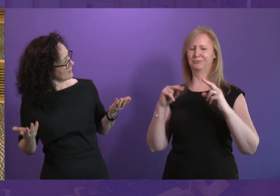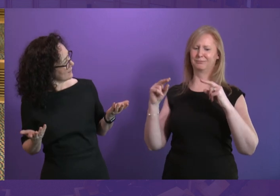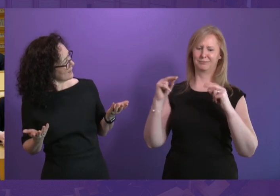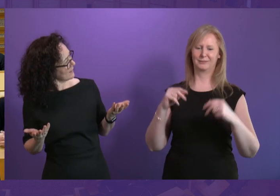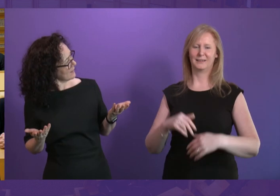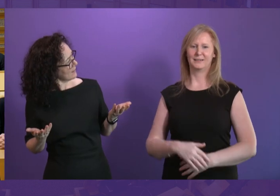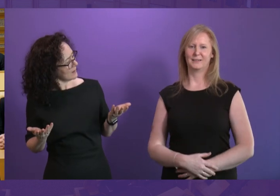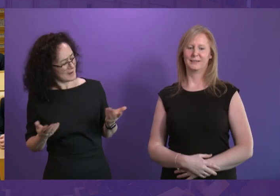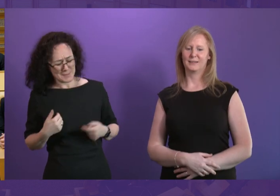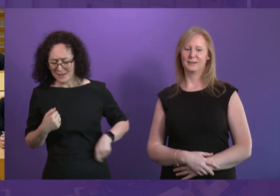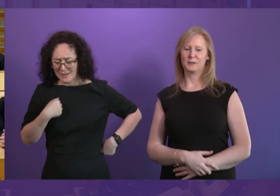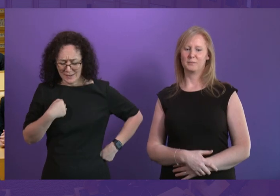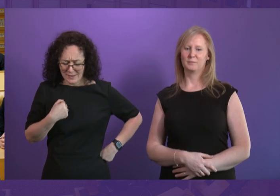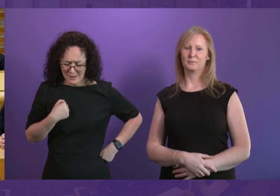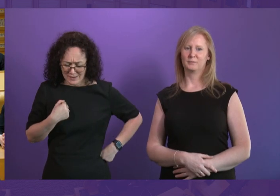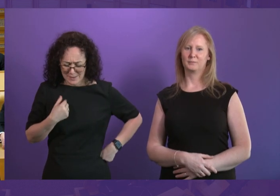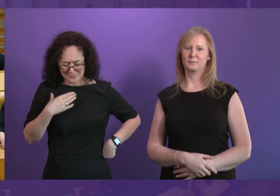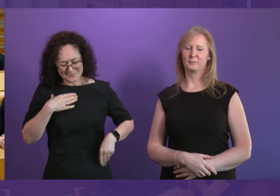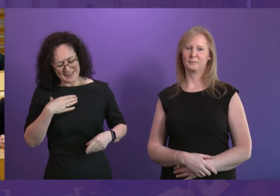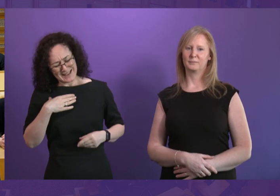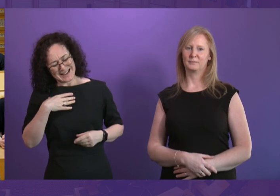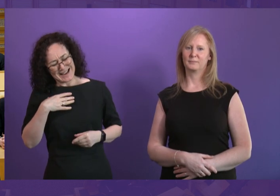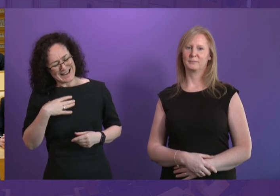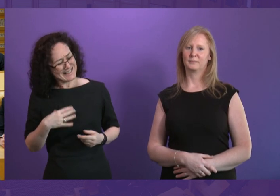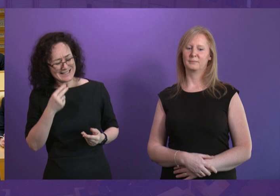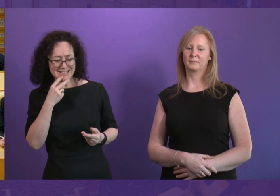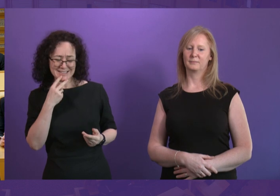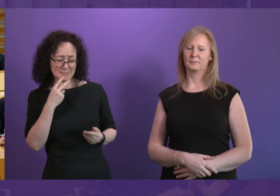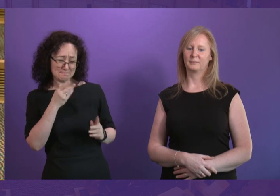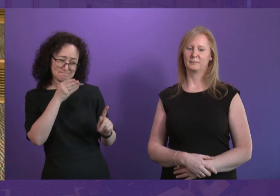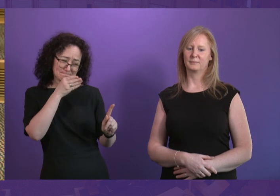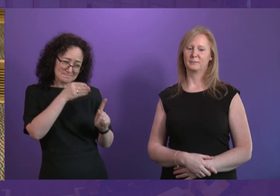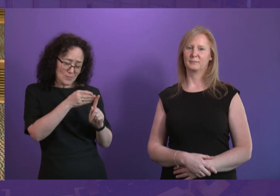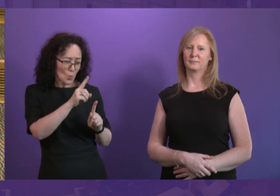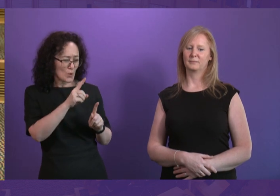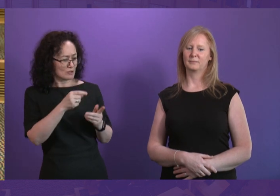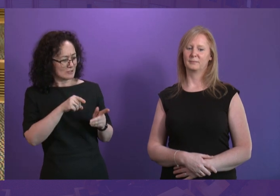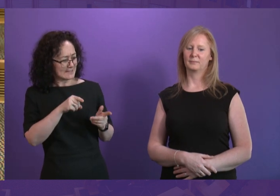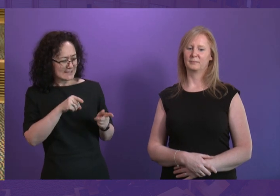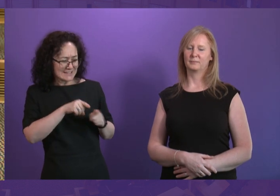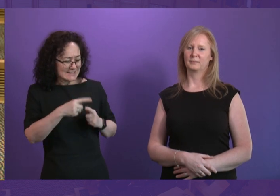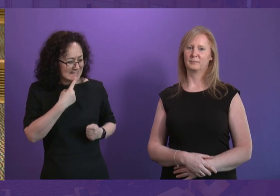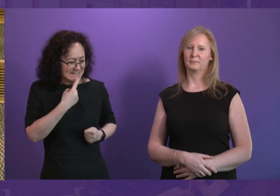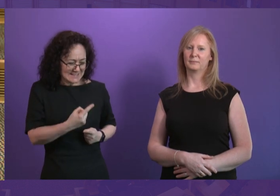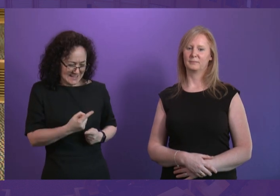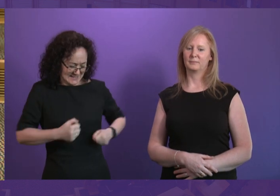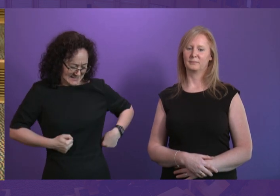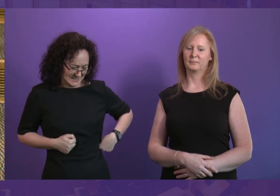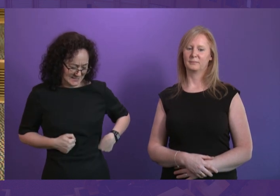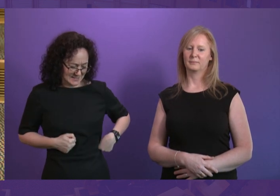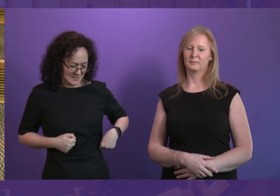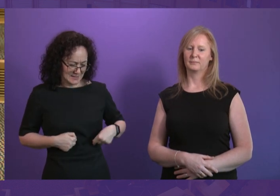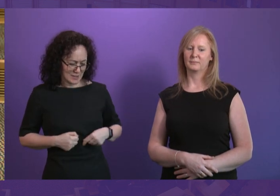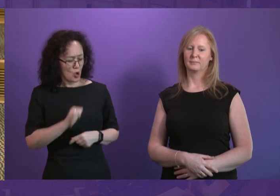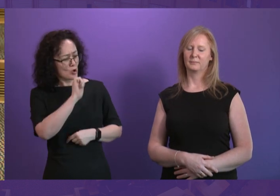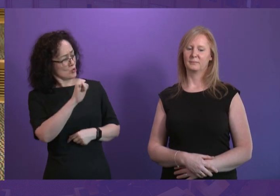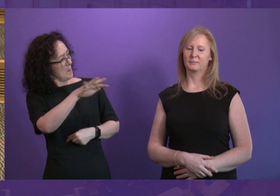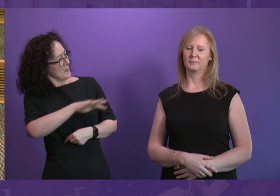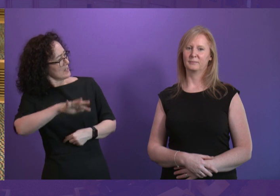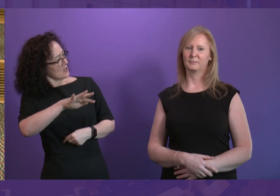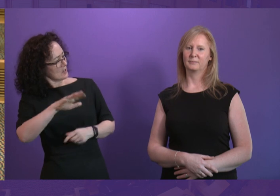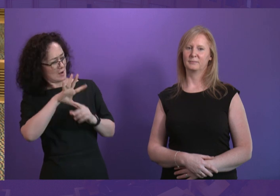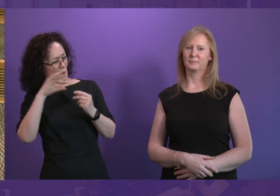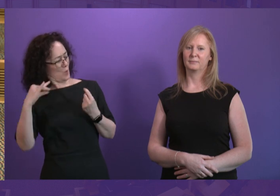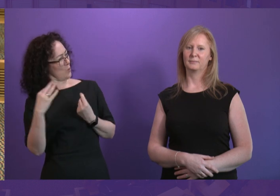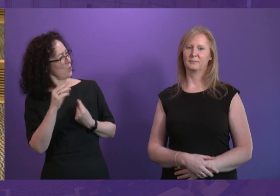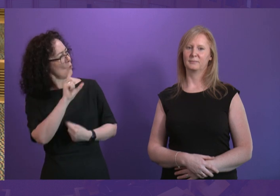Let us get to the heart of the Tory position. As I understand it, the Tory position is that,